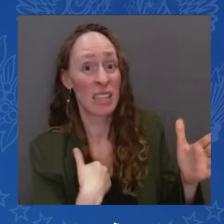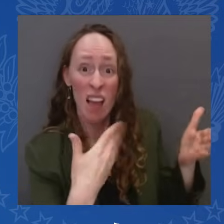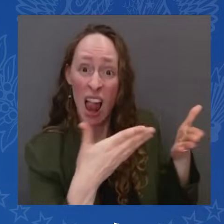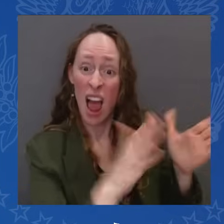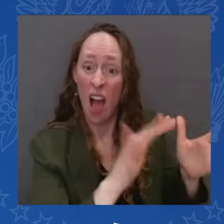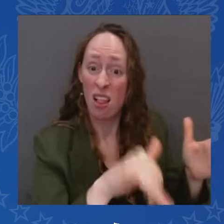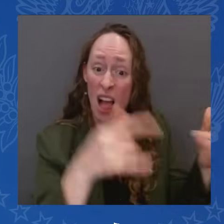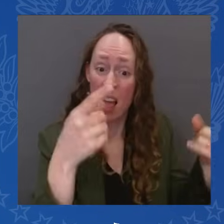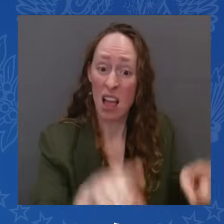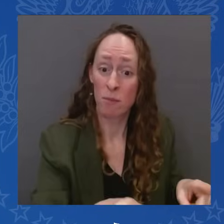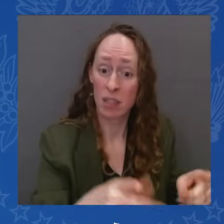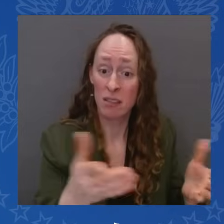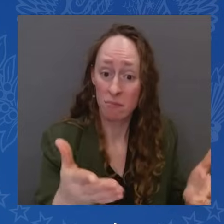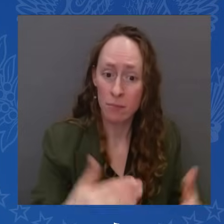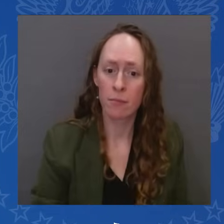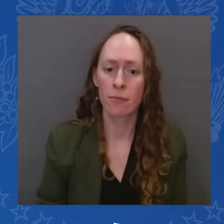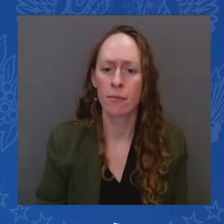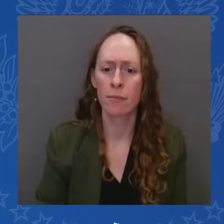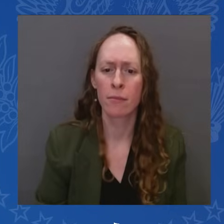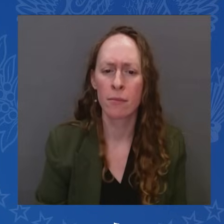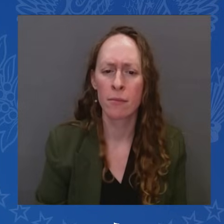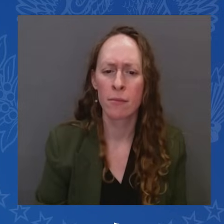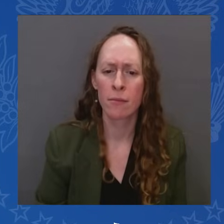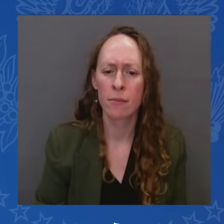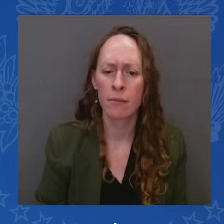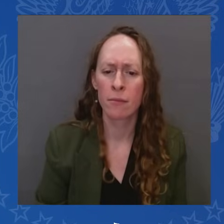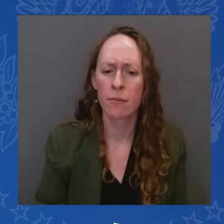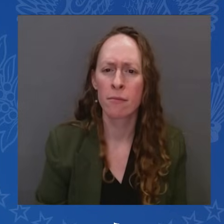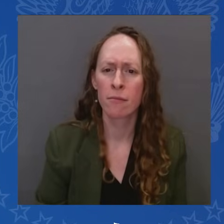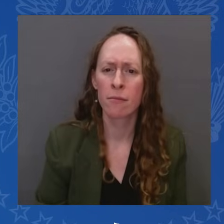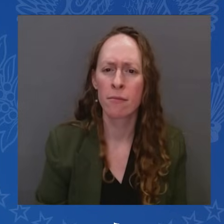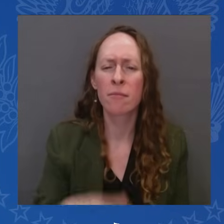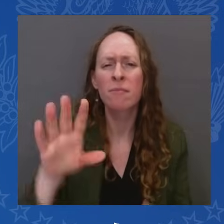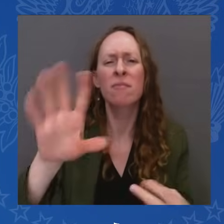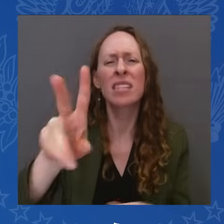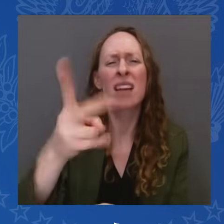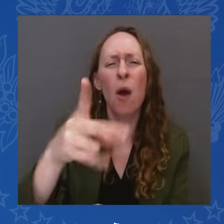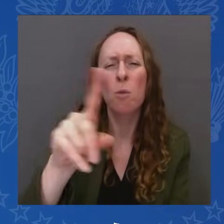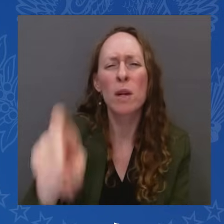President Biden: Say it again. The Press: Sorry. So, the -- the question was just